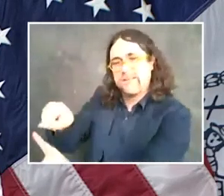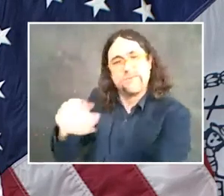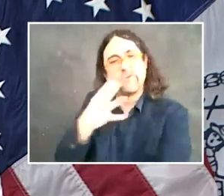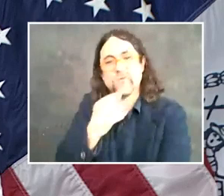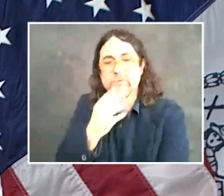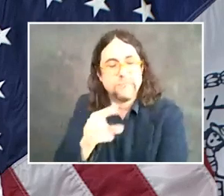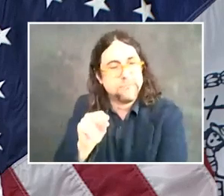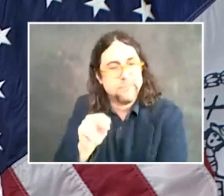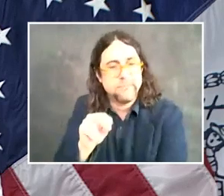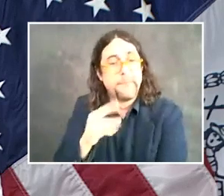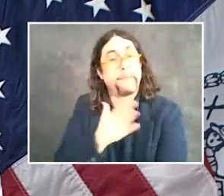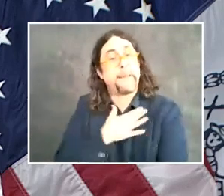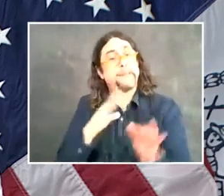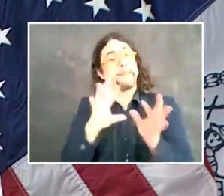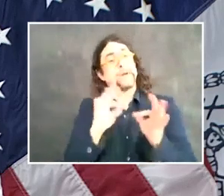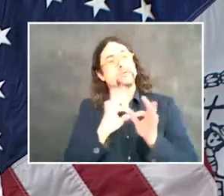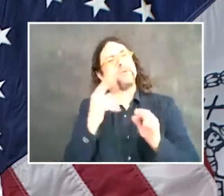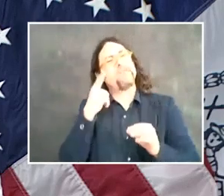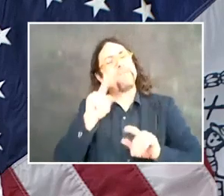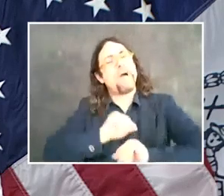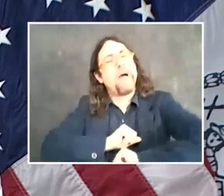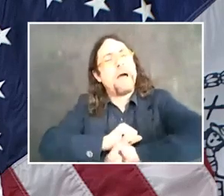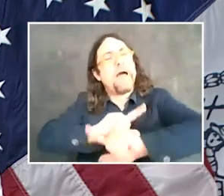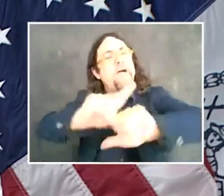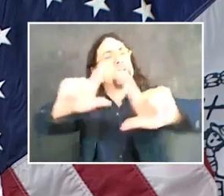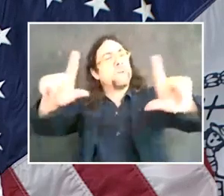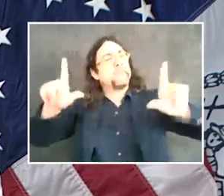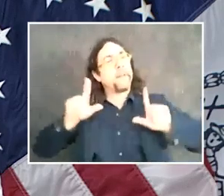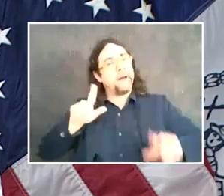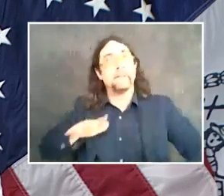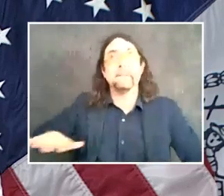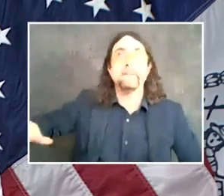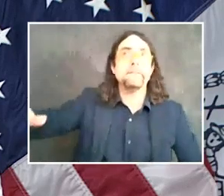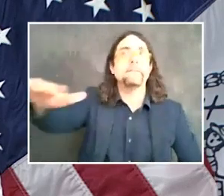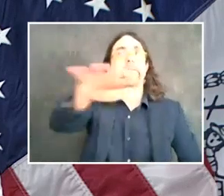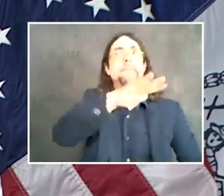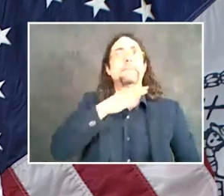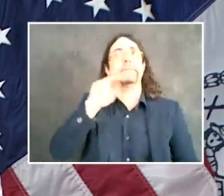TO BE HONEST THAT IT'S A PROBLEM PEOPLE HAVE TO DEAL WITH, OR ELSE PEOPLE IN THE